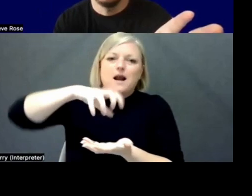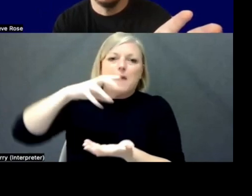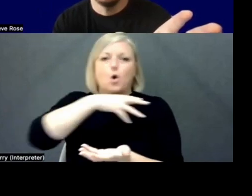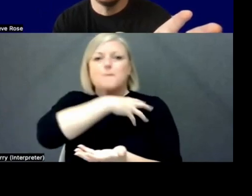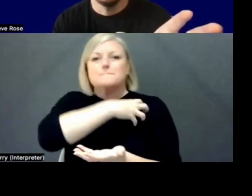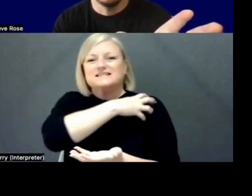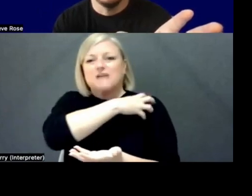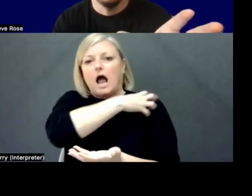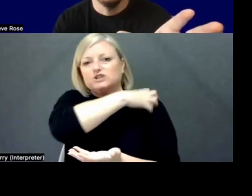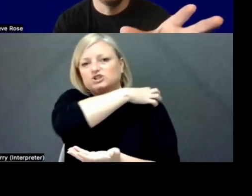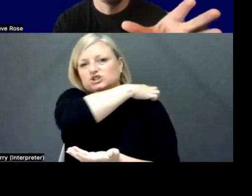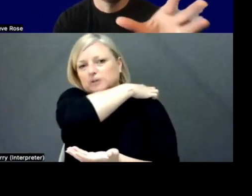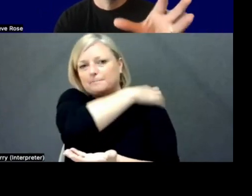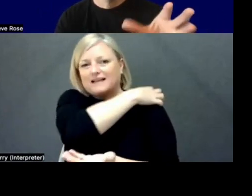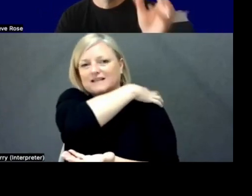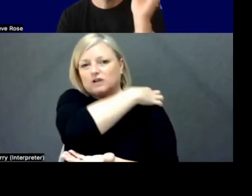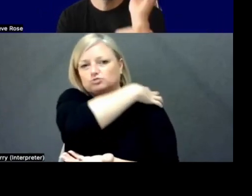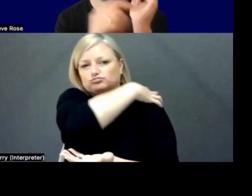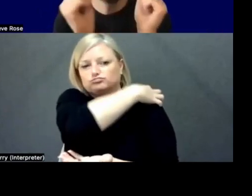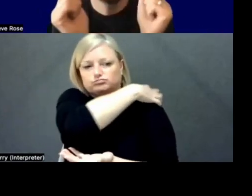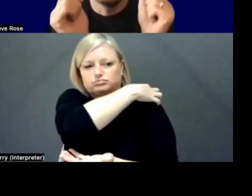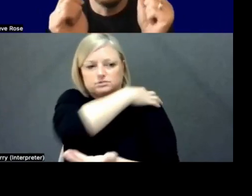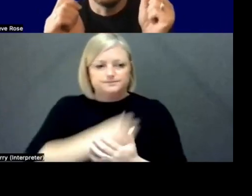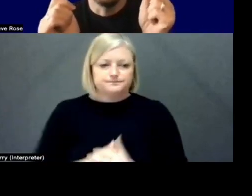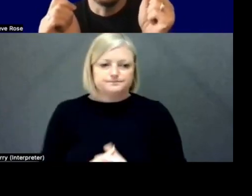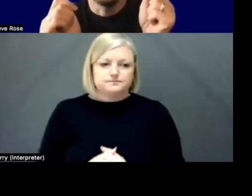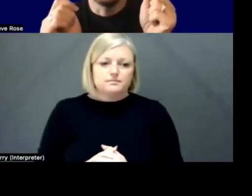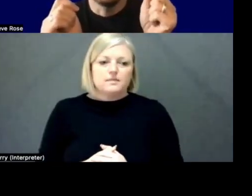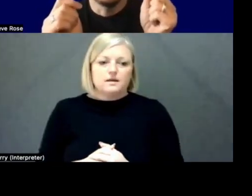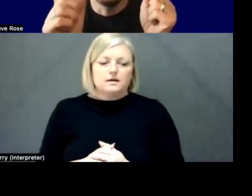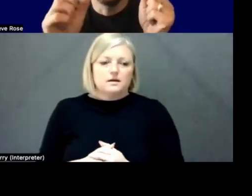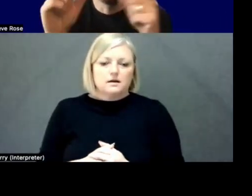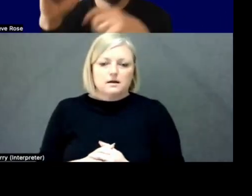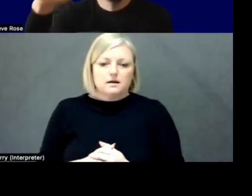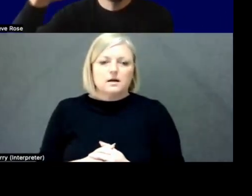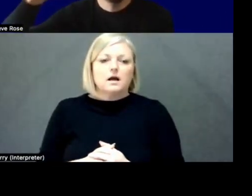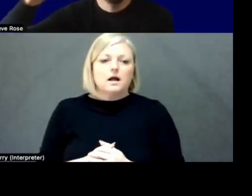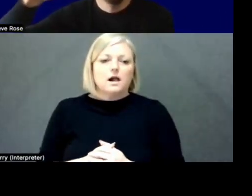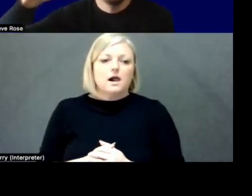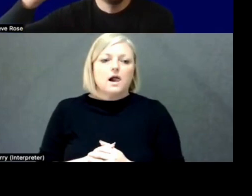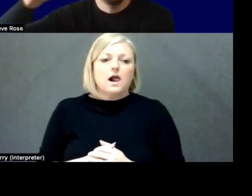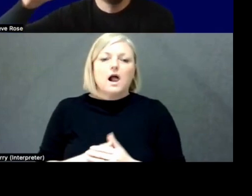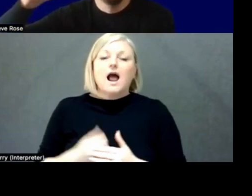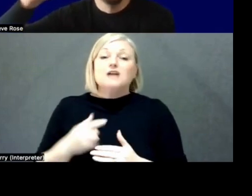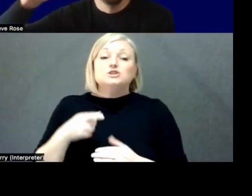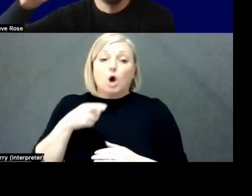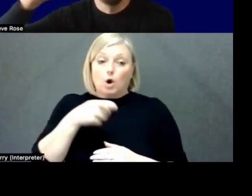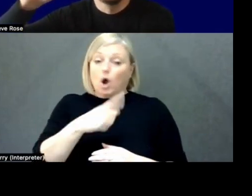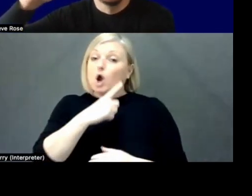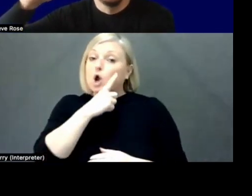I hope that's okay. It's vibrating on the tray top, Ruby's here and she has her little finger